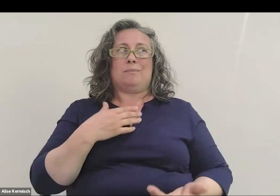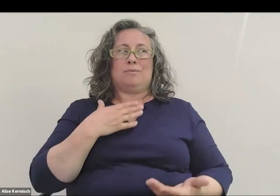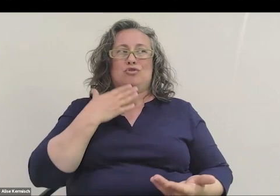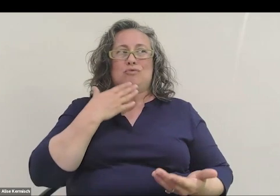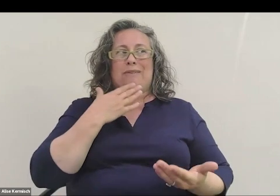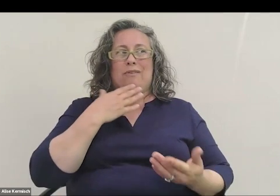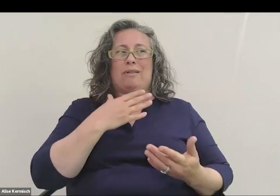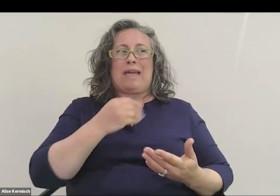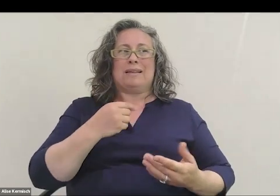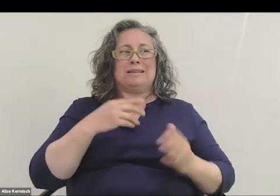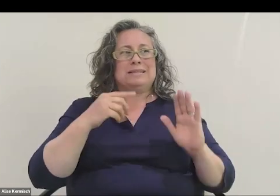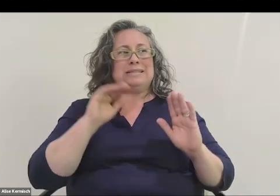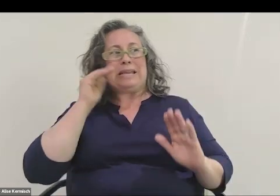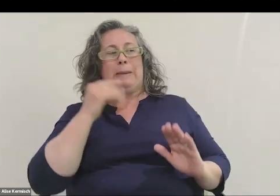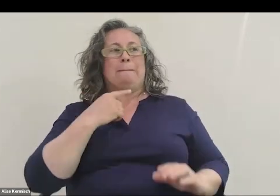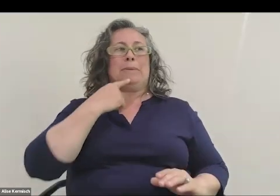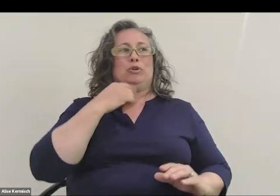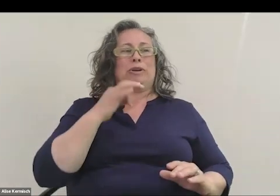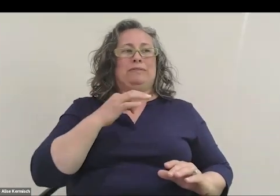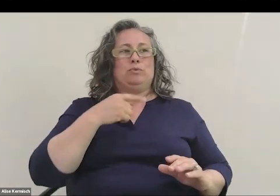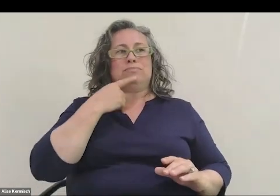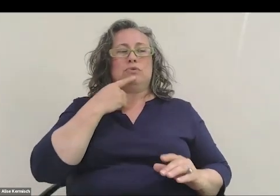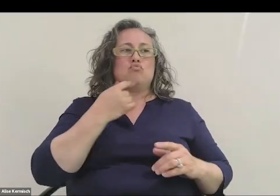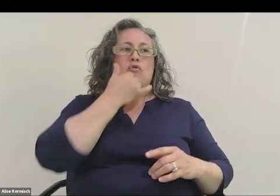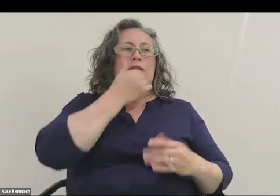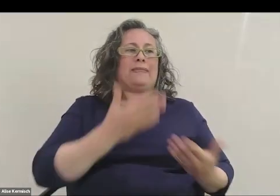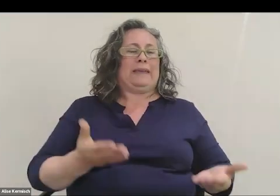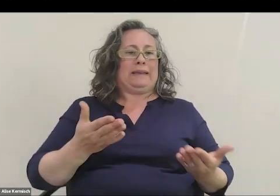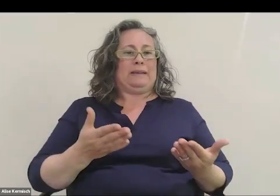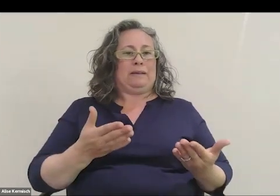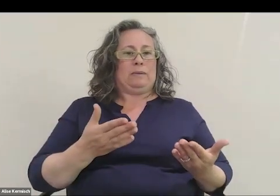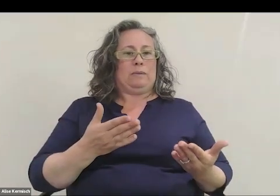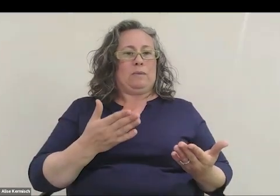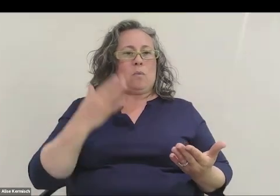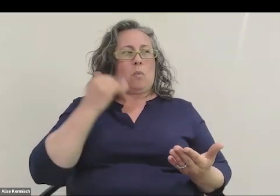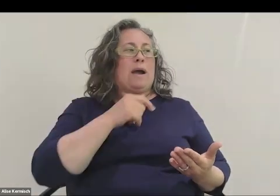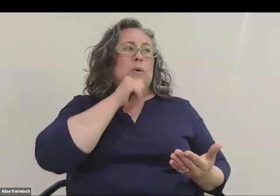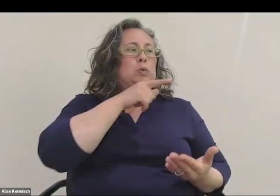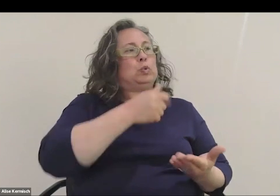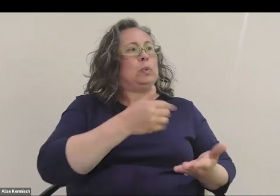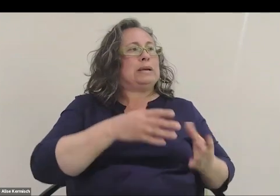if you say the wrong thing here, and also be like, "Why don't you accept help and let people be nice to you?"